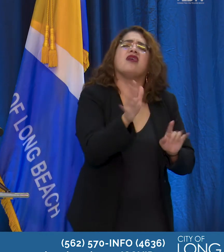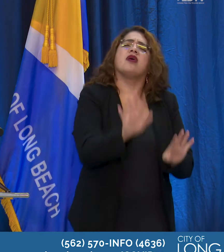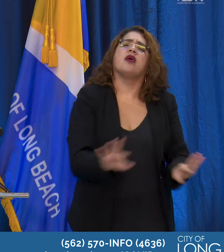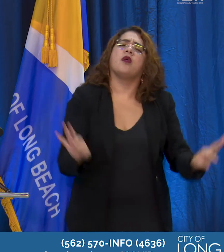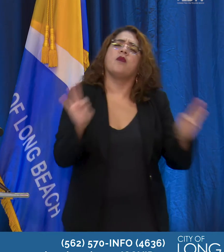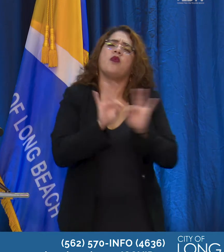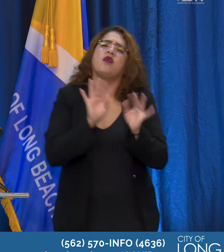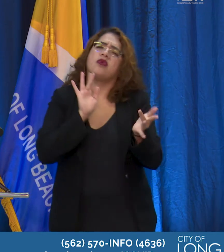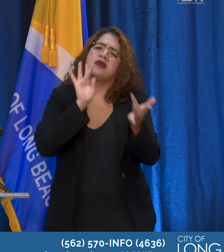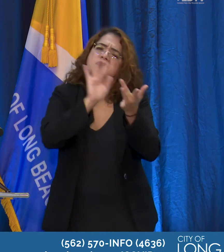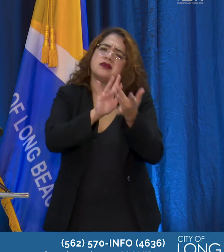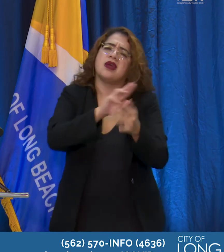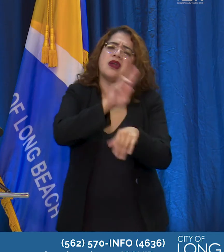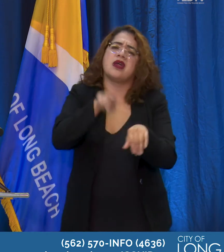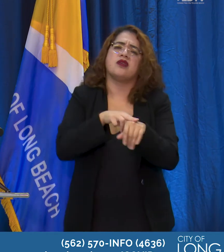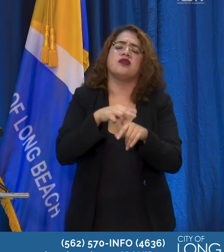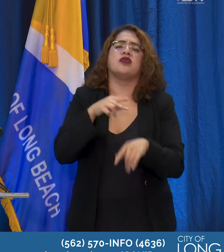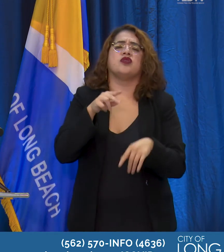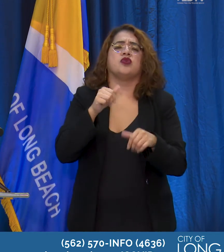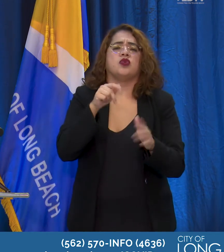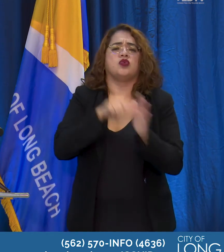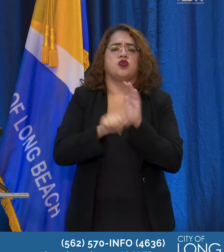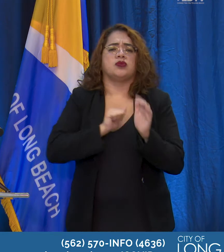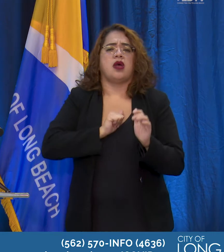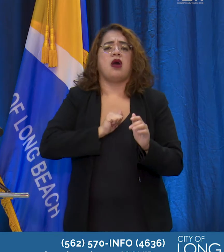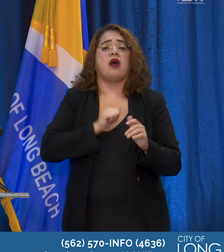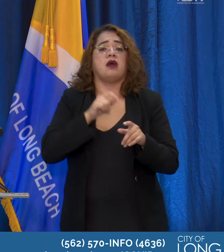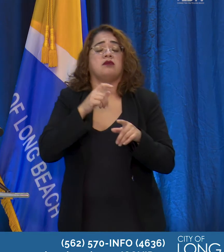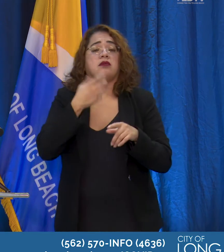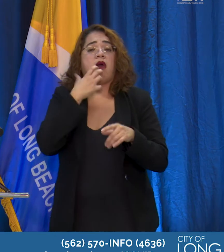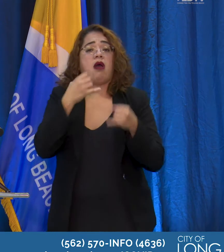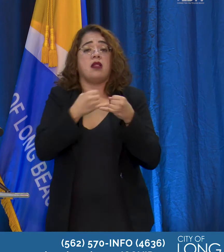lifeline at 1-800-213-TALK